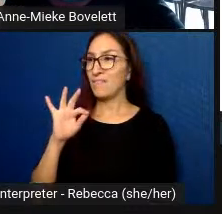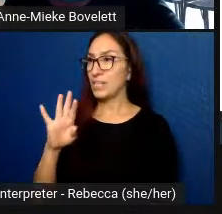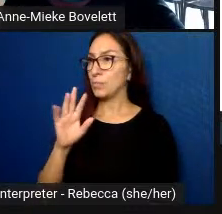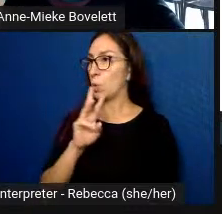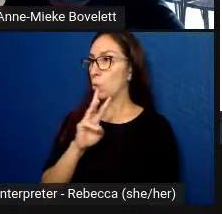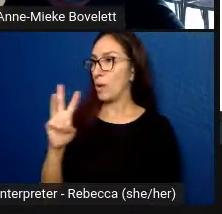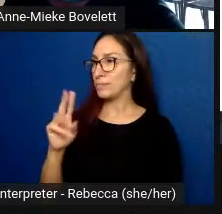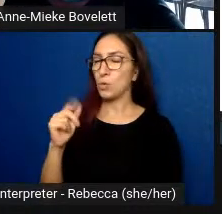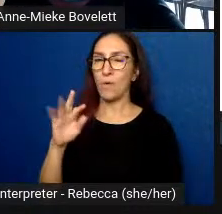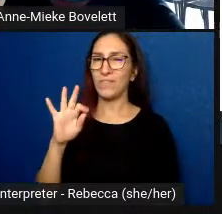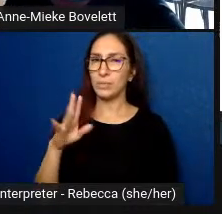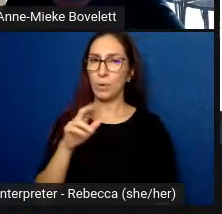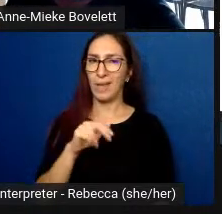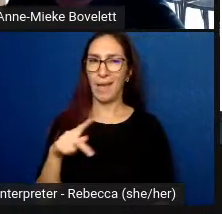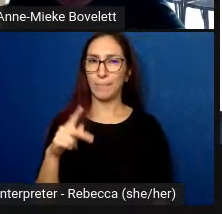unmute